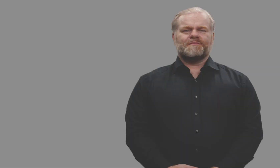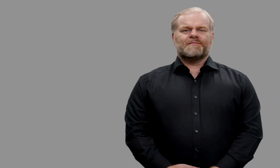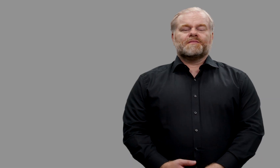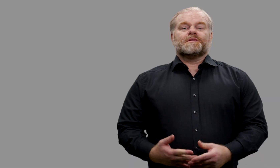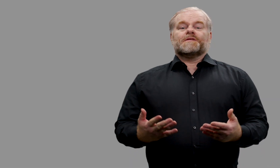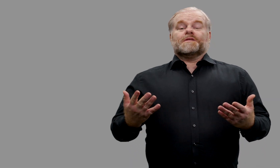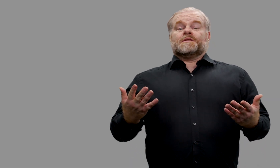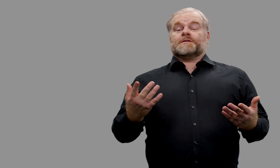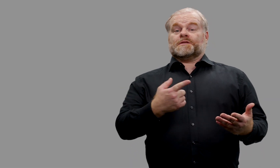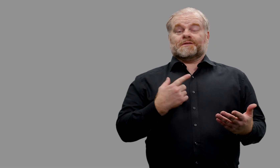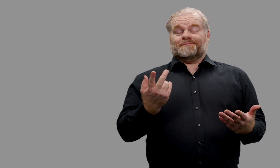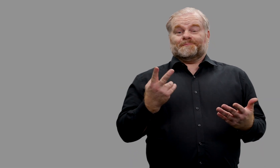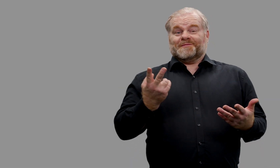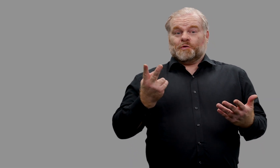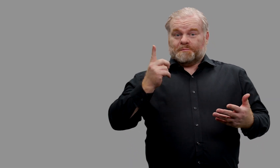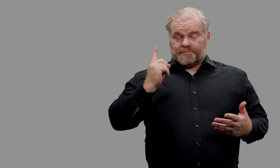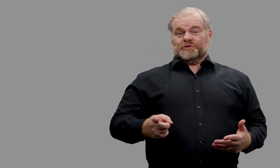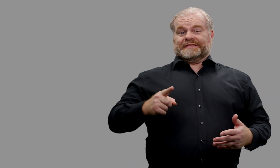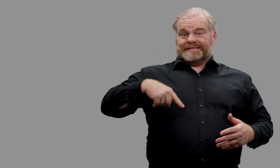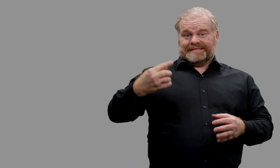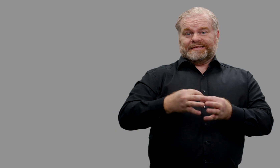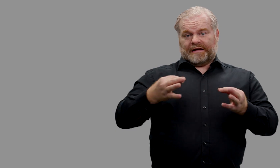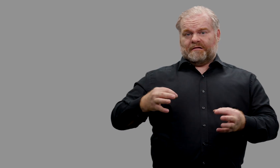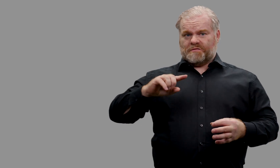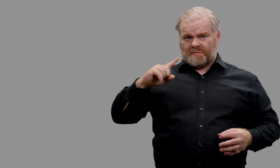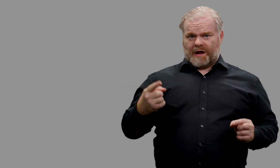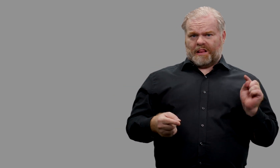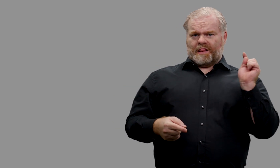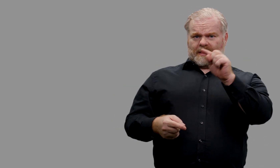Well, in any case, we had to come back the next day